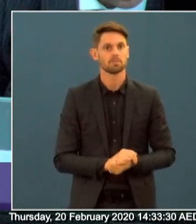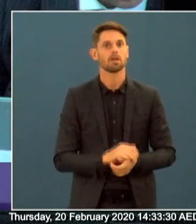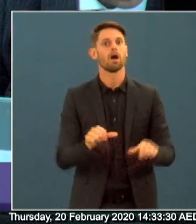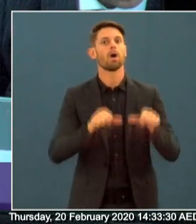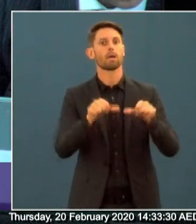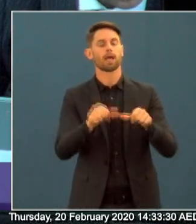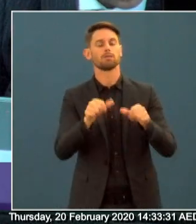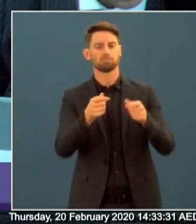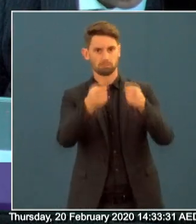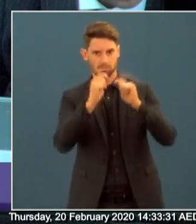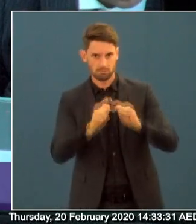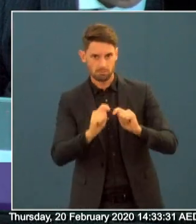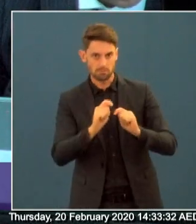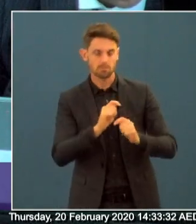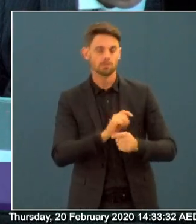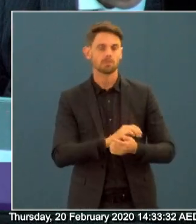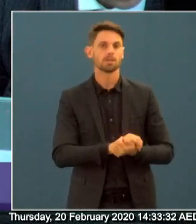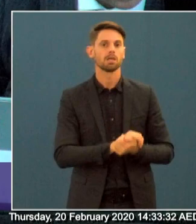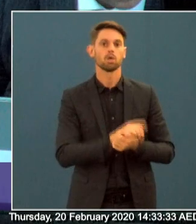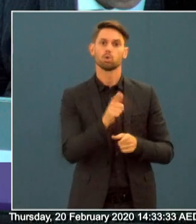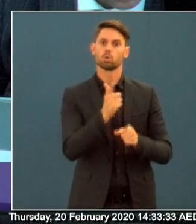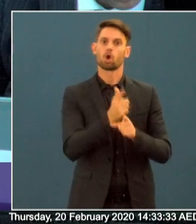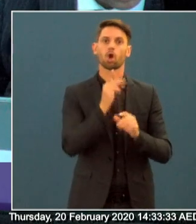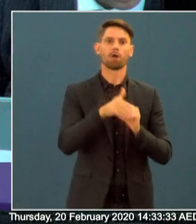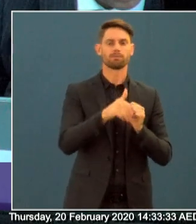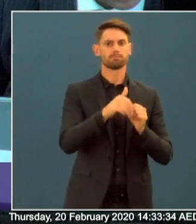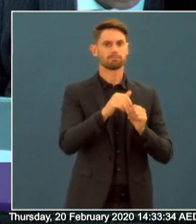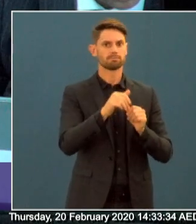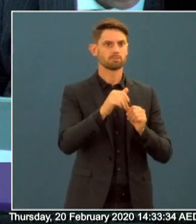And this starts on page 44 at paragraph 273.